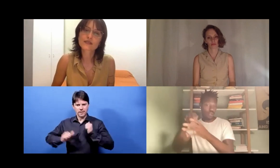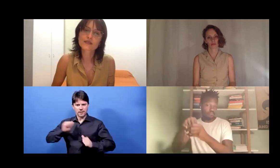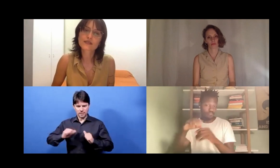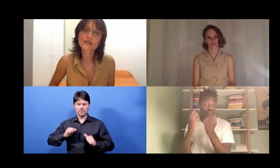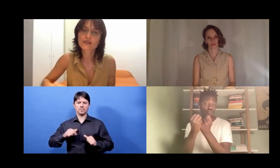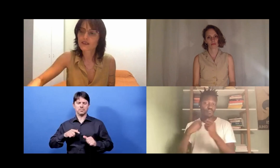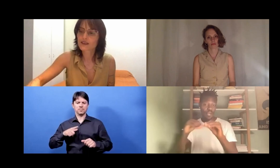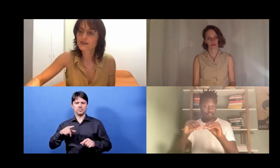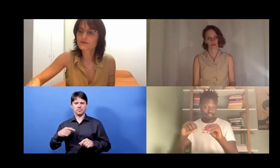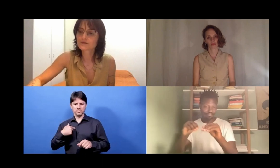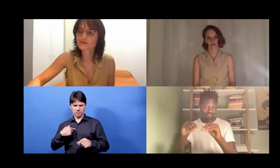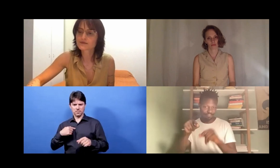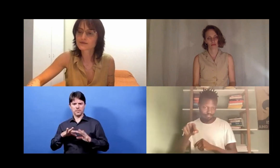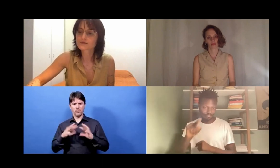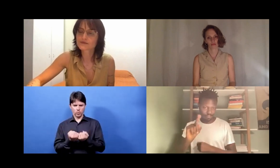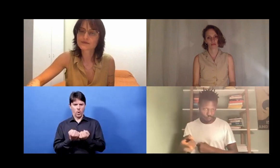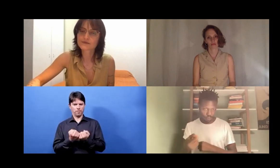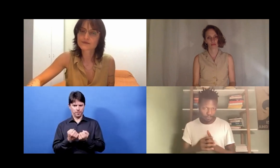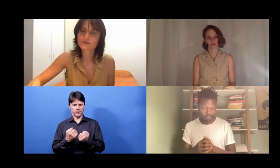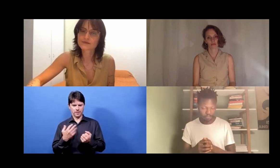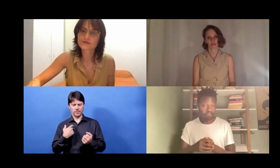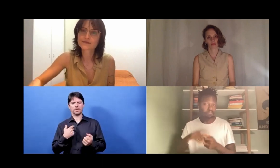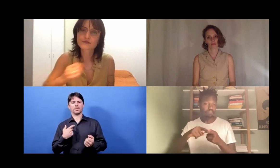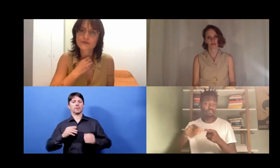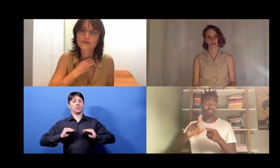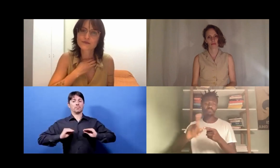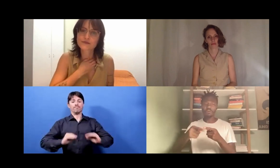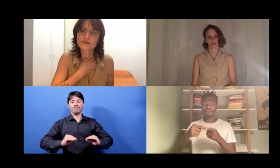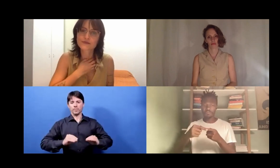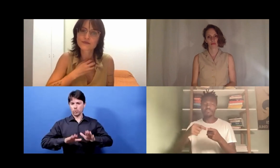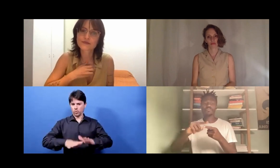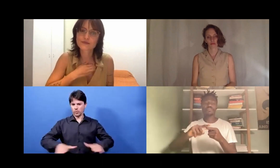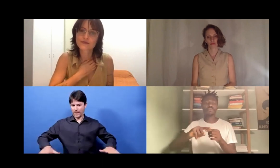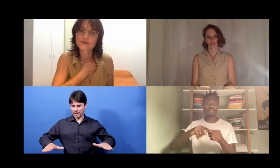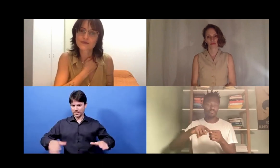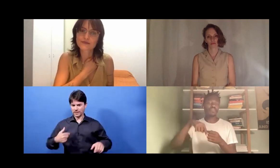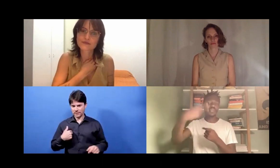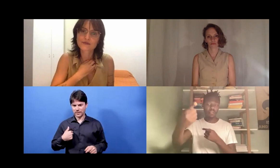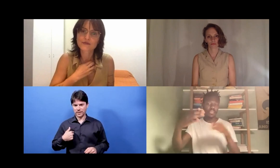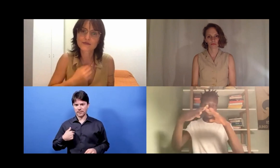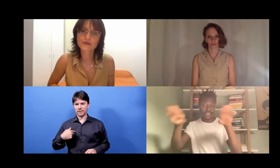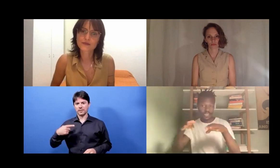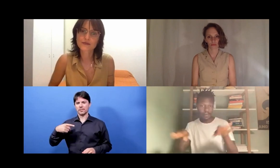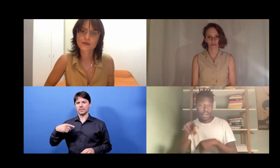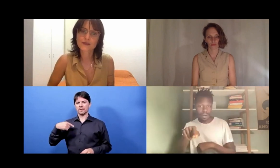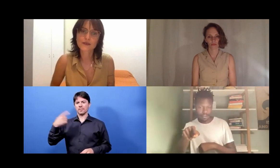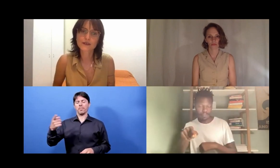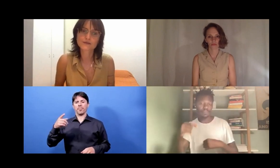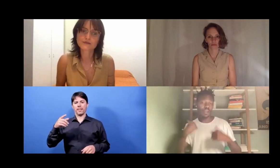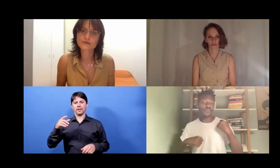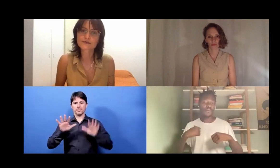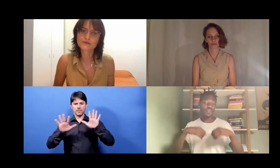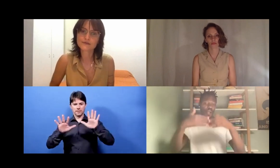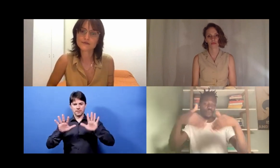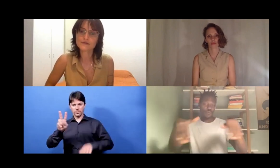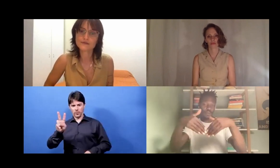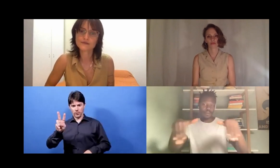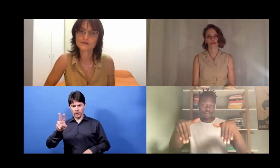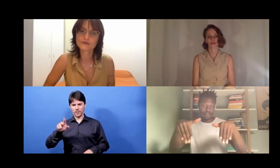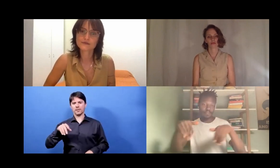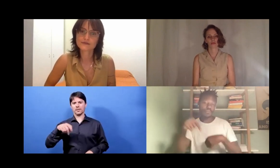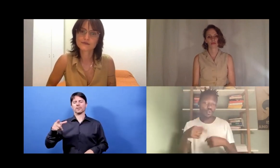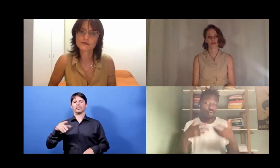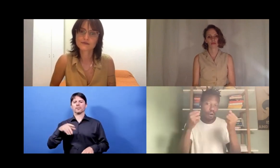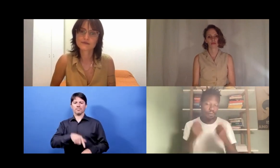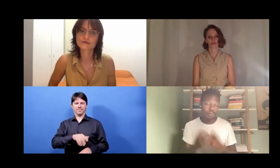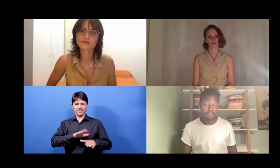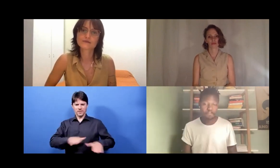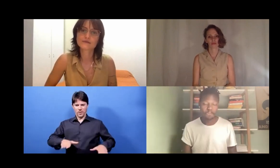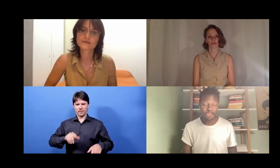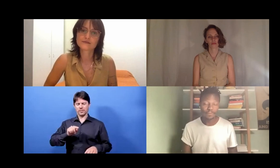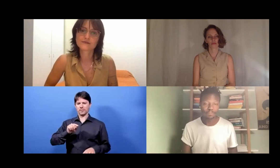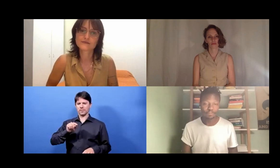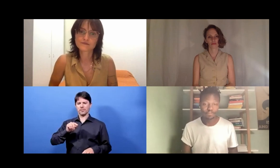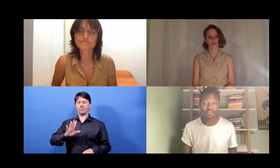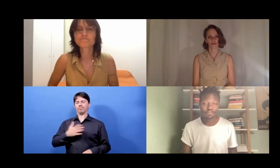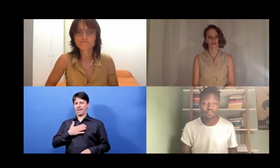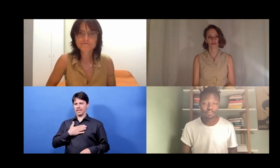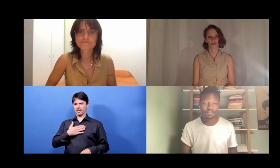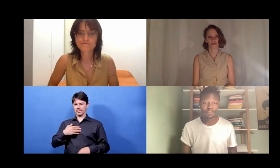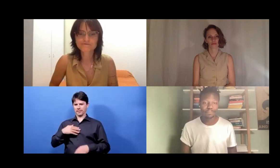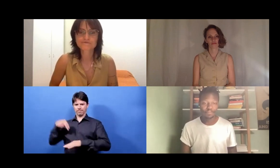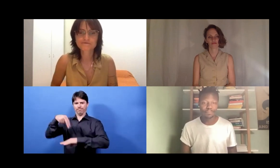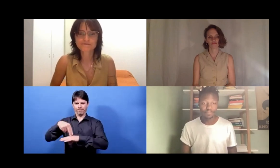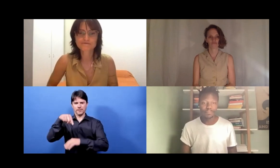I will teach kids a workshop. And then in December, I will have a performance on stage in Cologne as well.